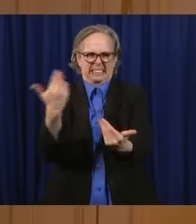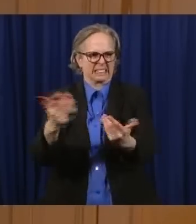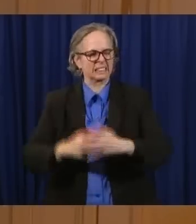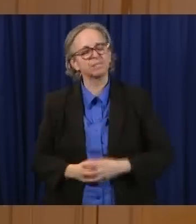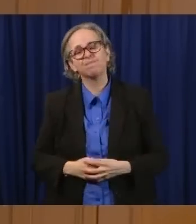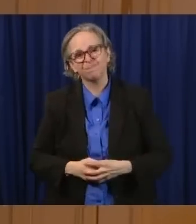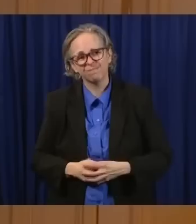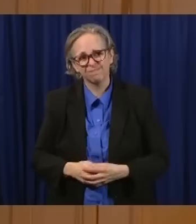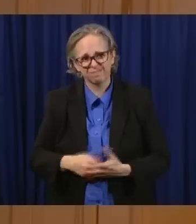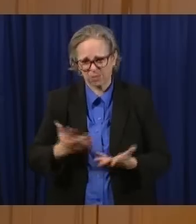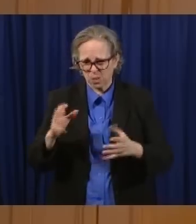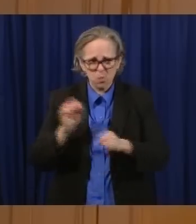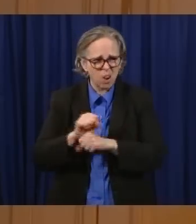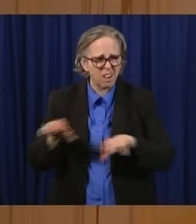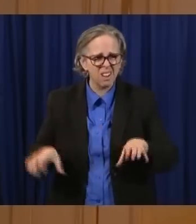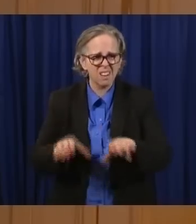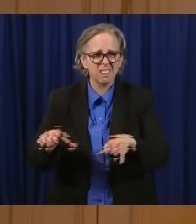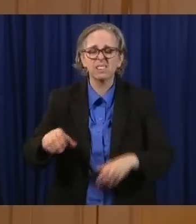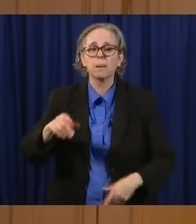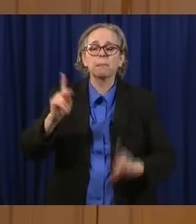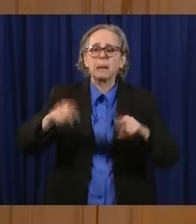THEY ARE MORE HIGH RISK PLACES